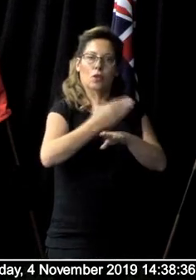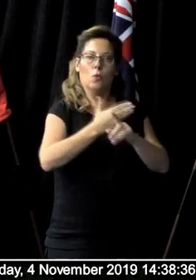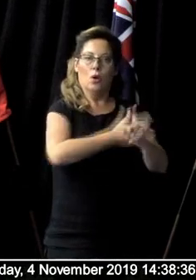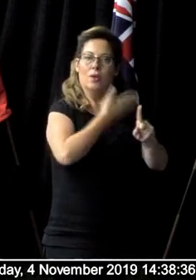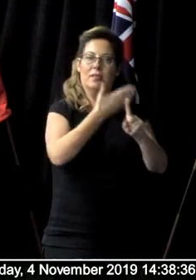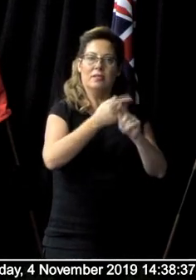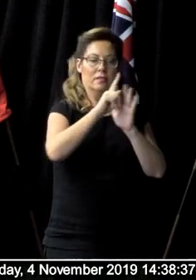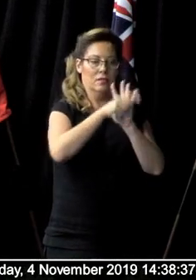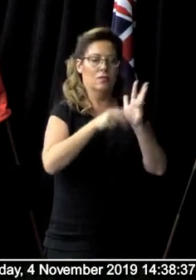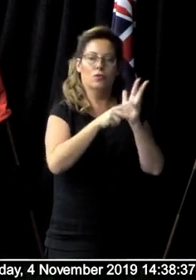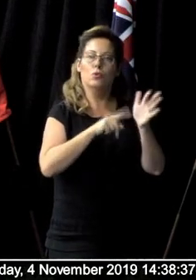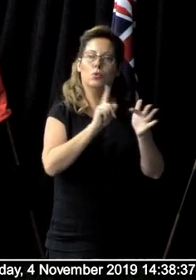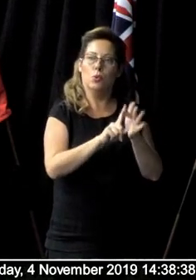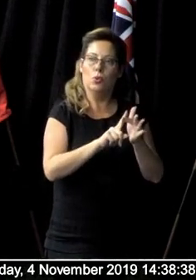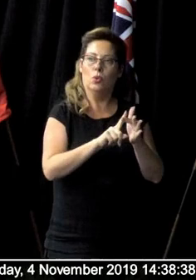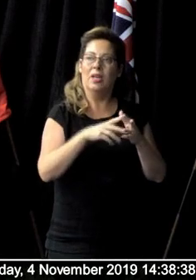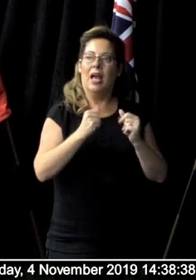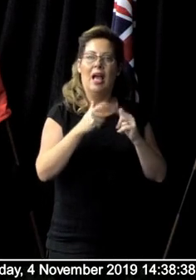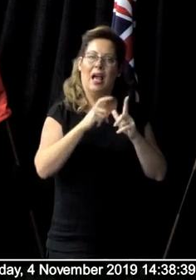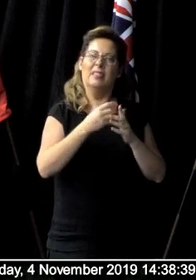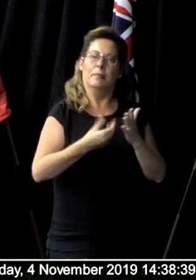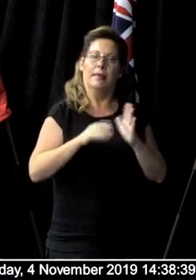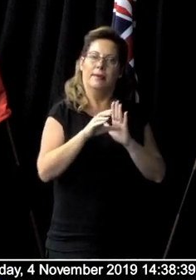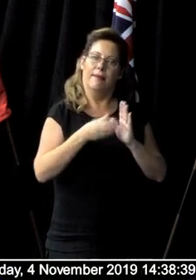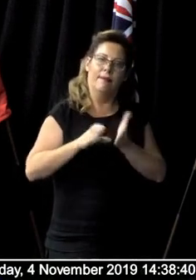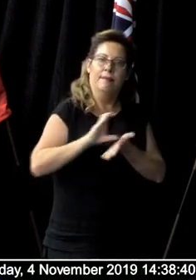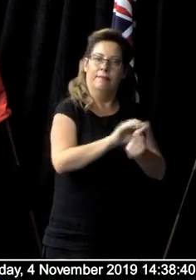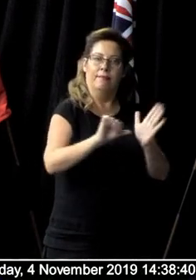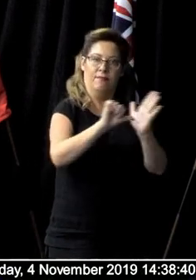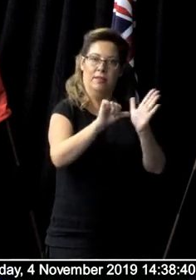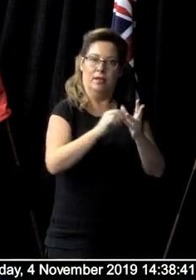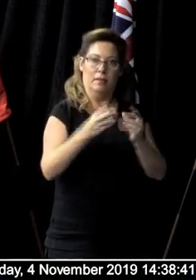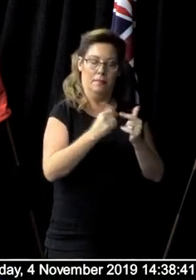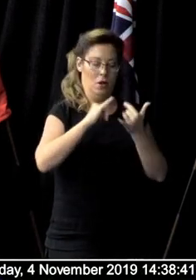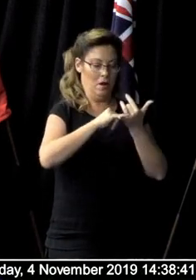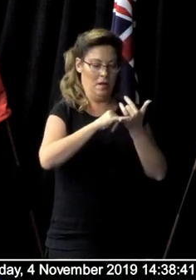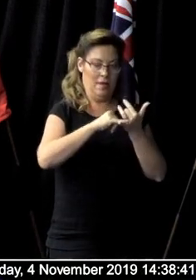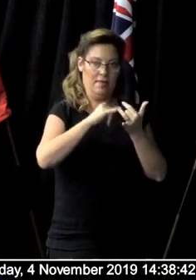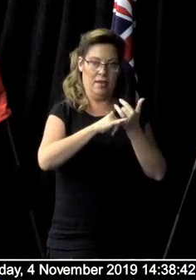Department of Education. But we also receive funding from the Department of Communities,